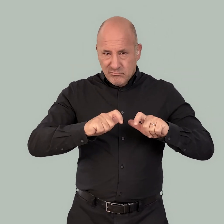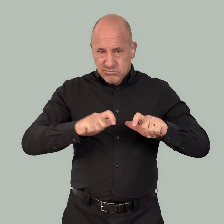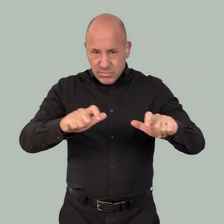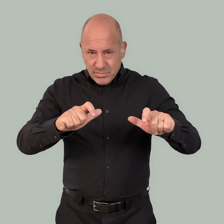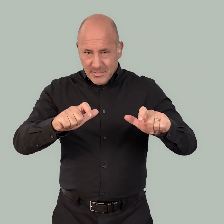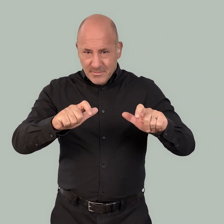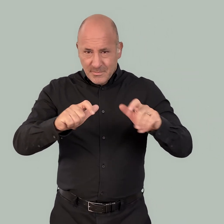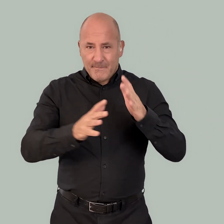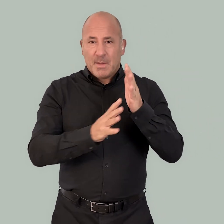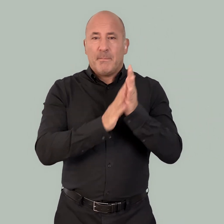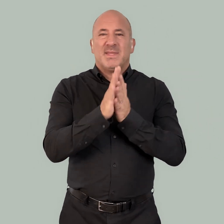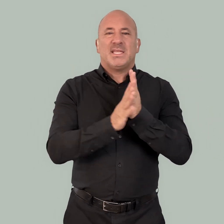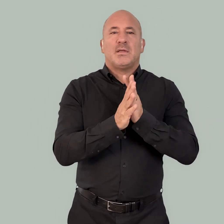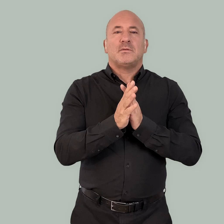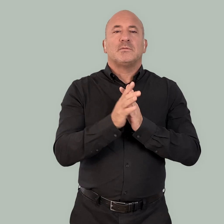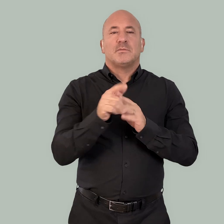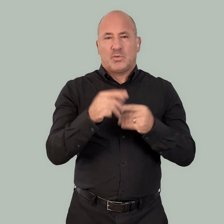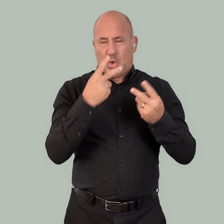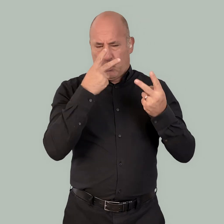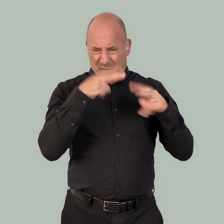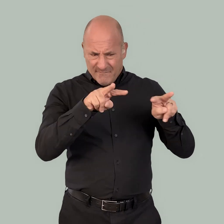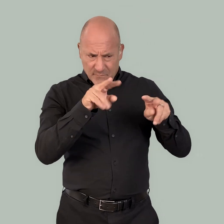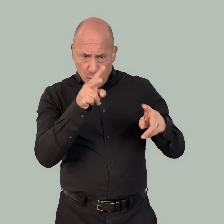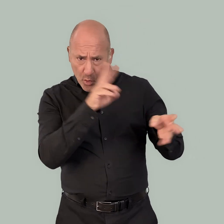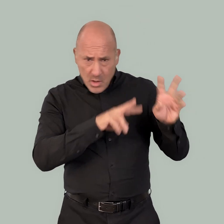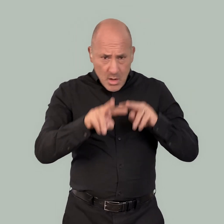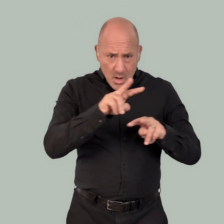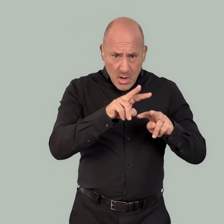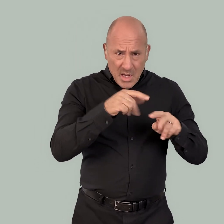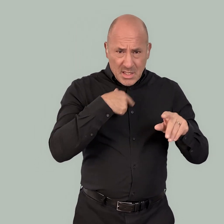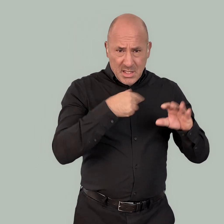and so the work of the Review will operate